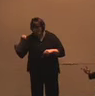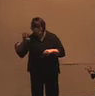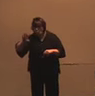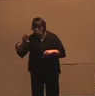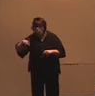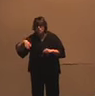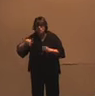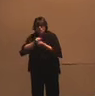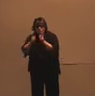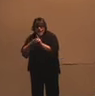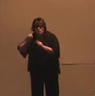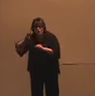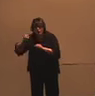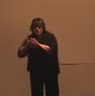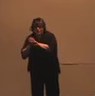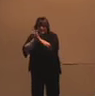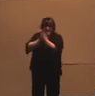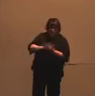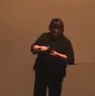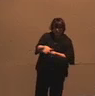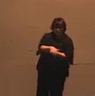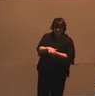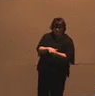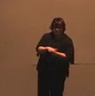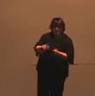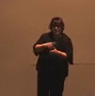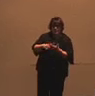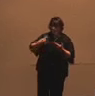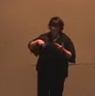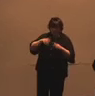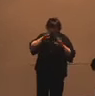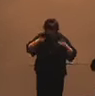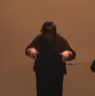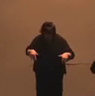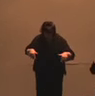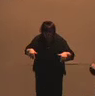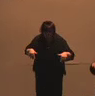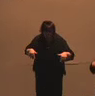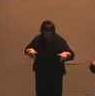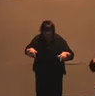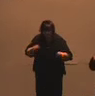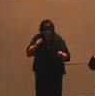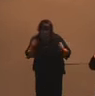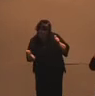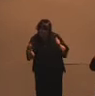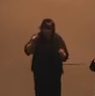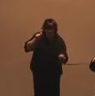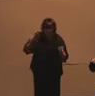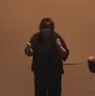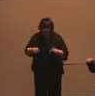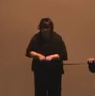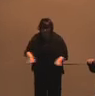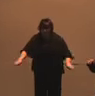And then we react to such shocking things and change the floor to the layers of the space